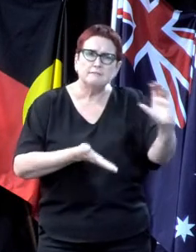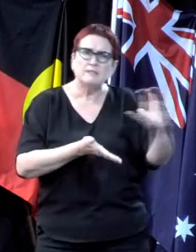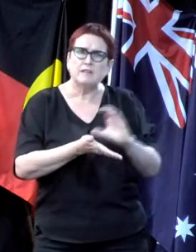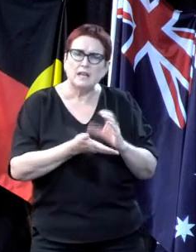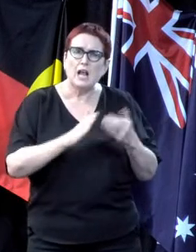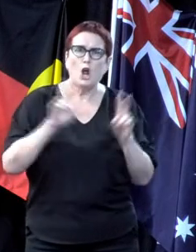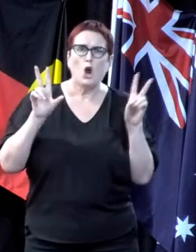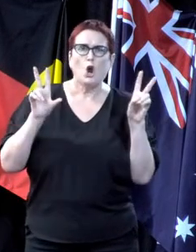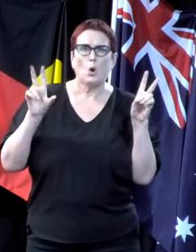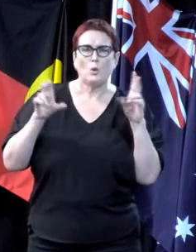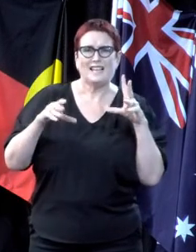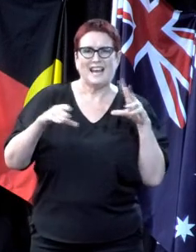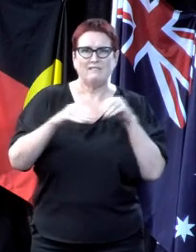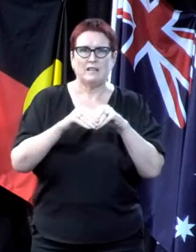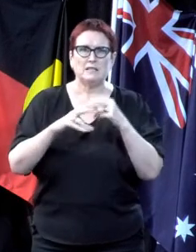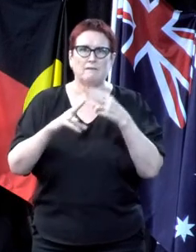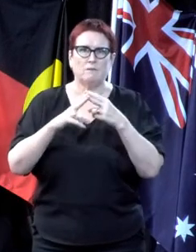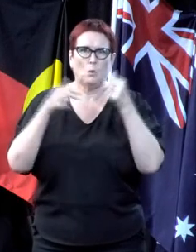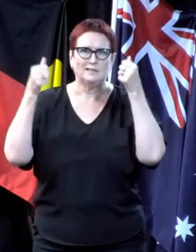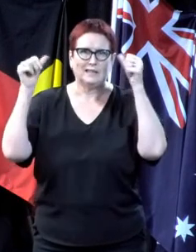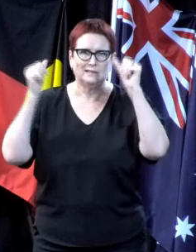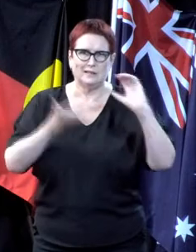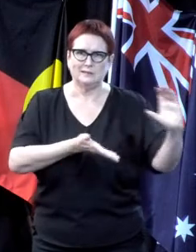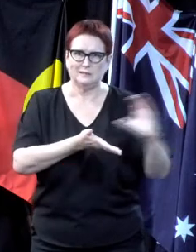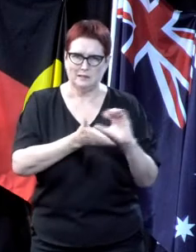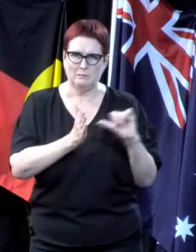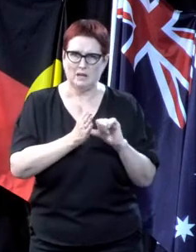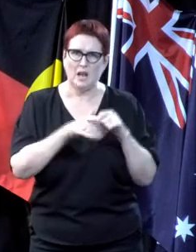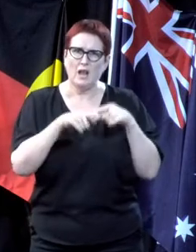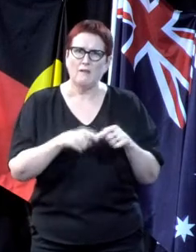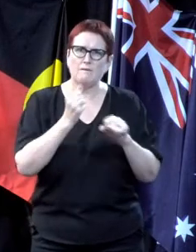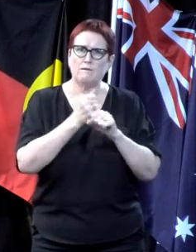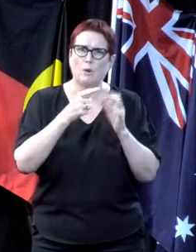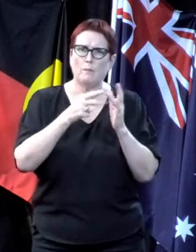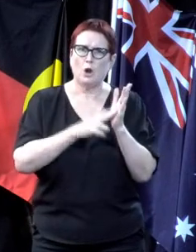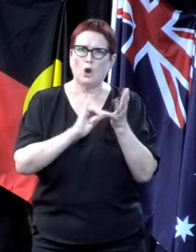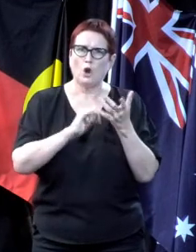It’s based on the Gonski scheme of money coming through the schools, and schools